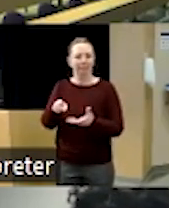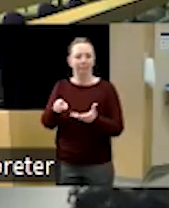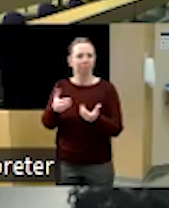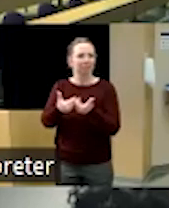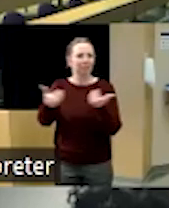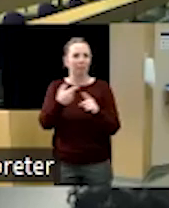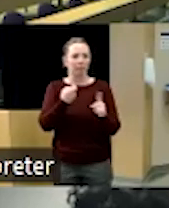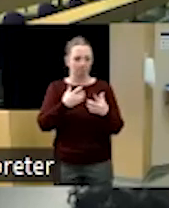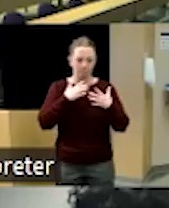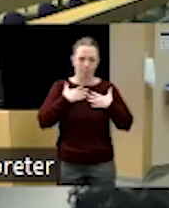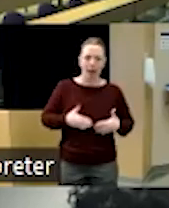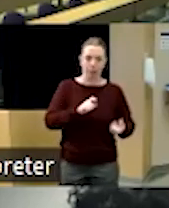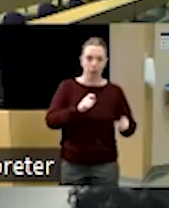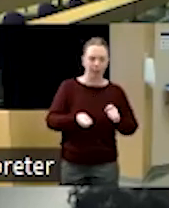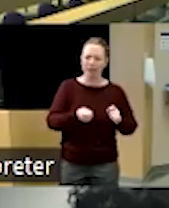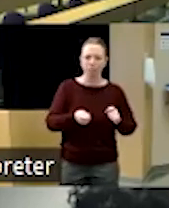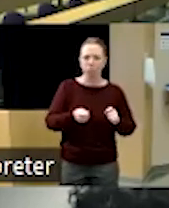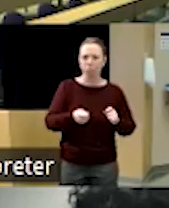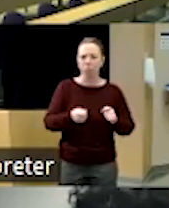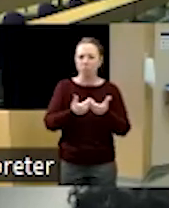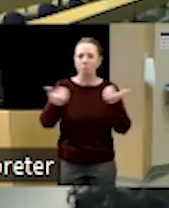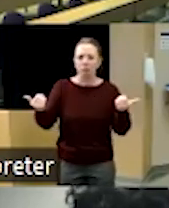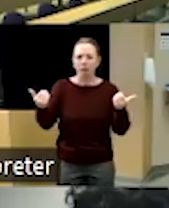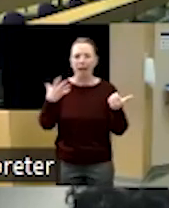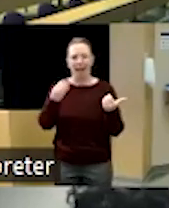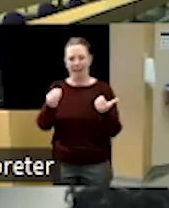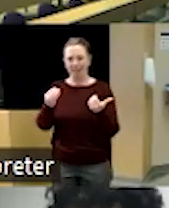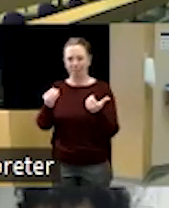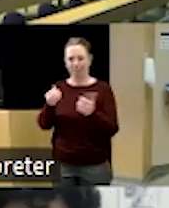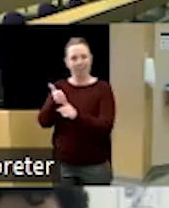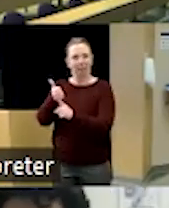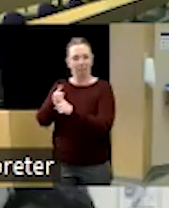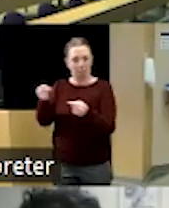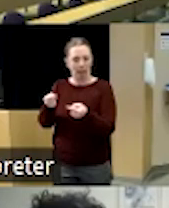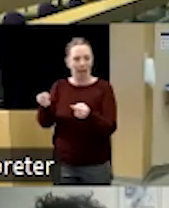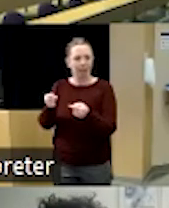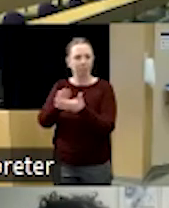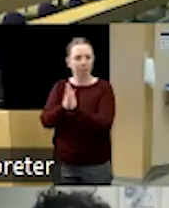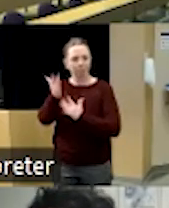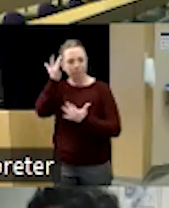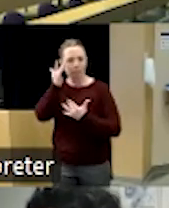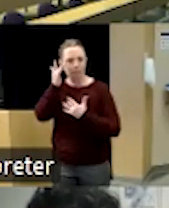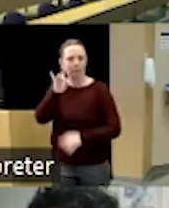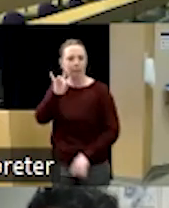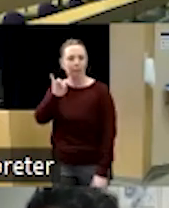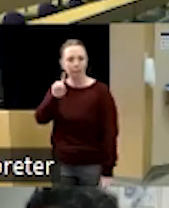it is its own disease for example if you do an MRI of the spine of a large group of people you